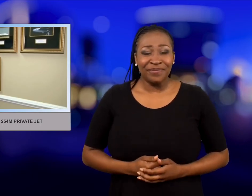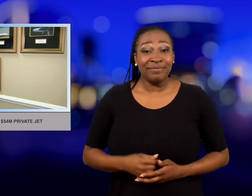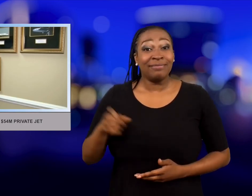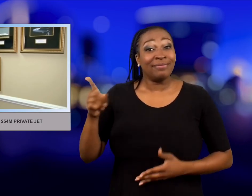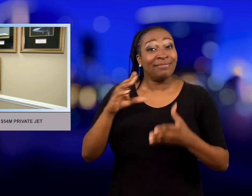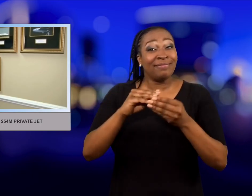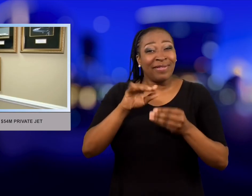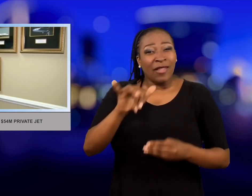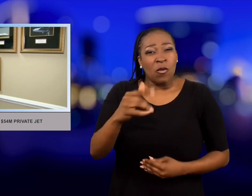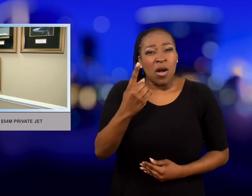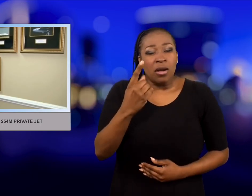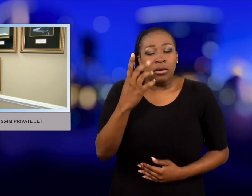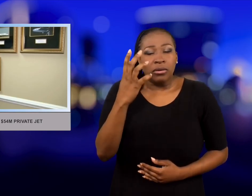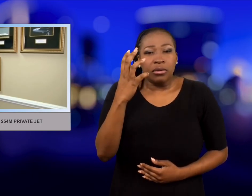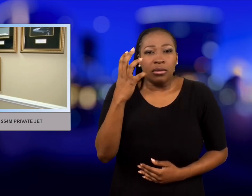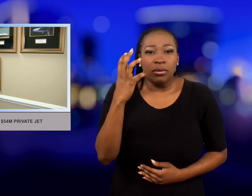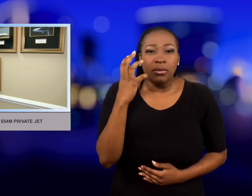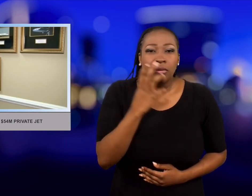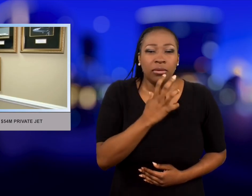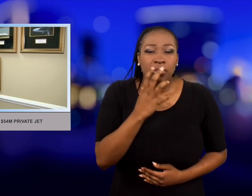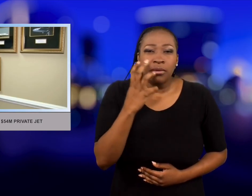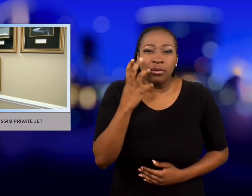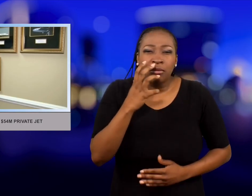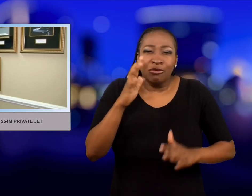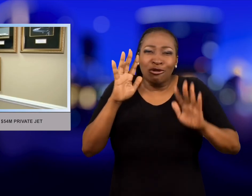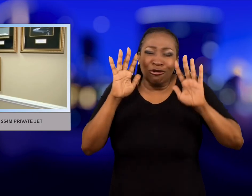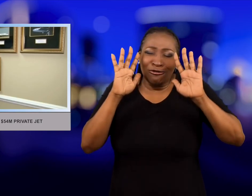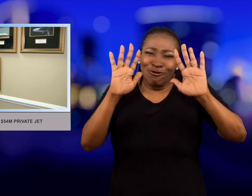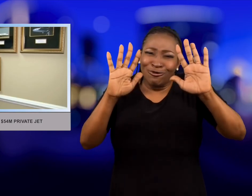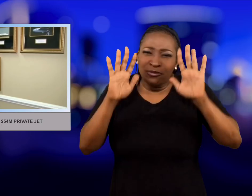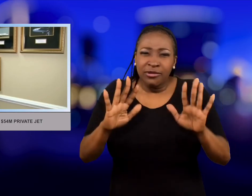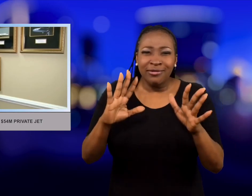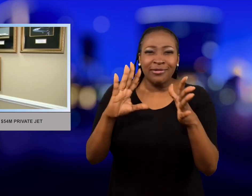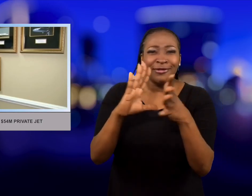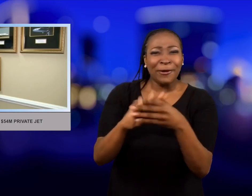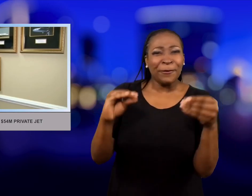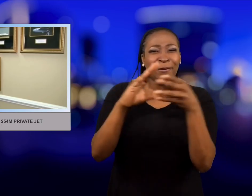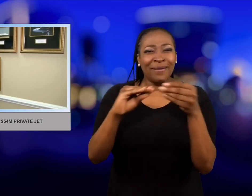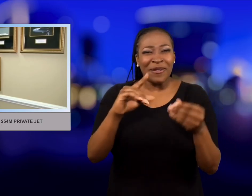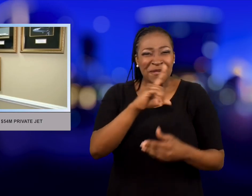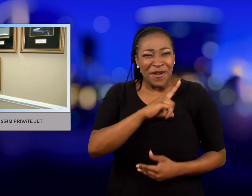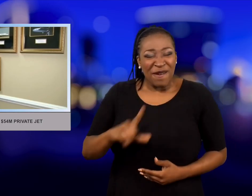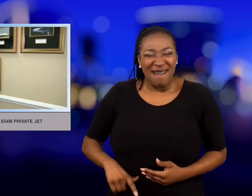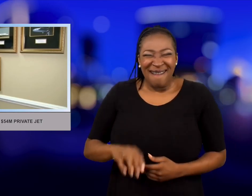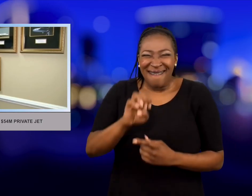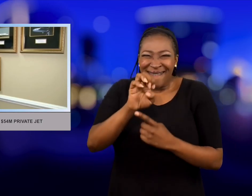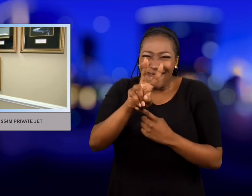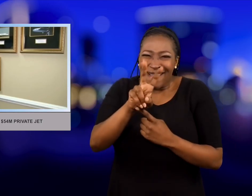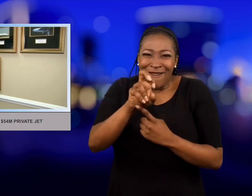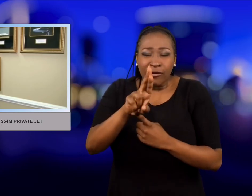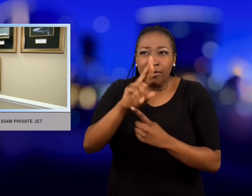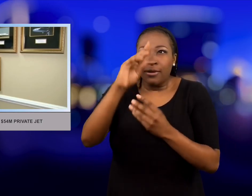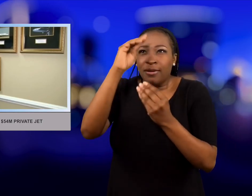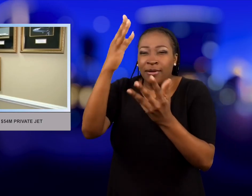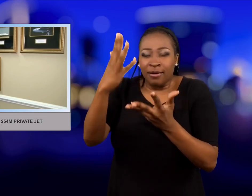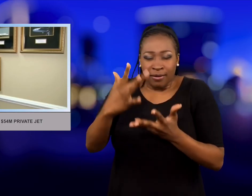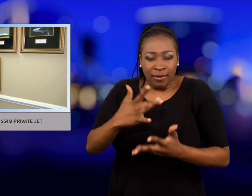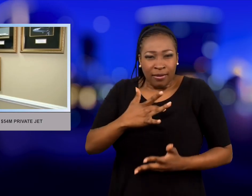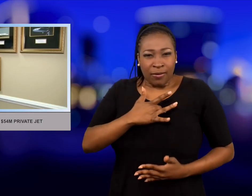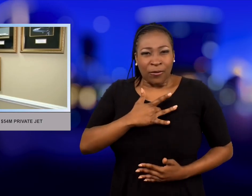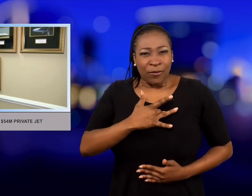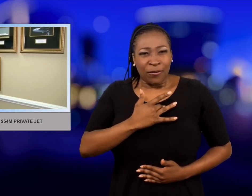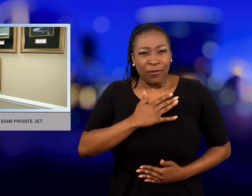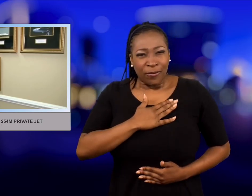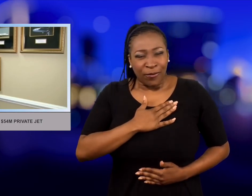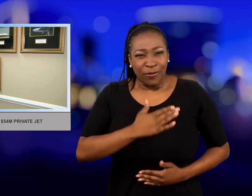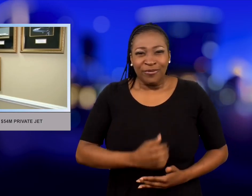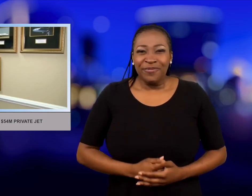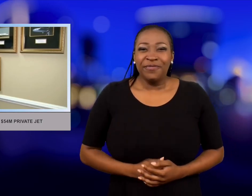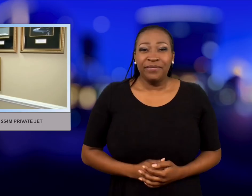He said it was one of the greatest statements the Lord ever told him.